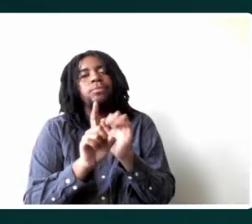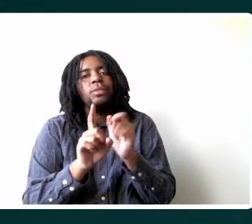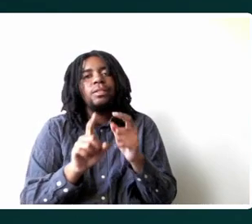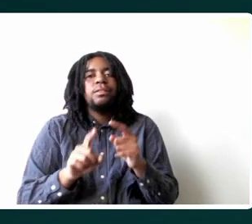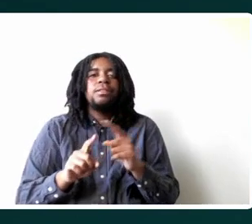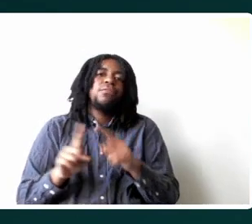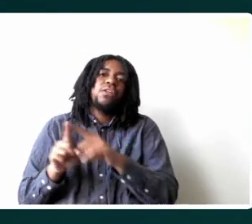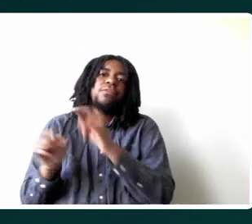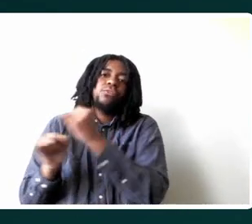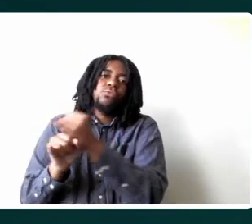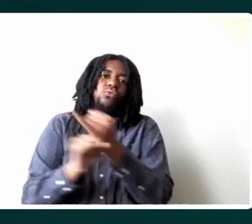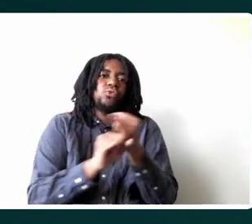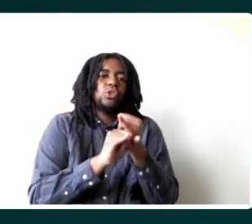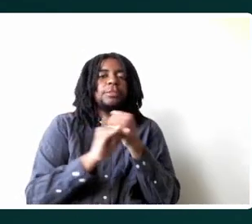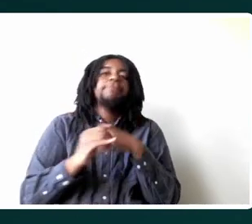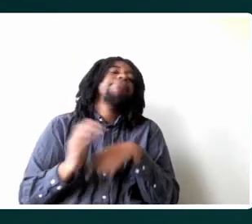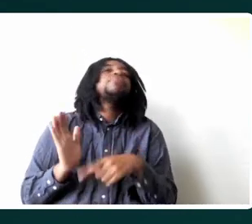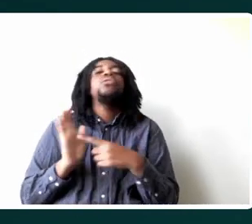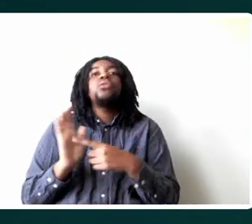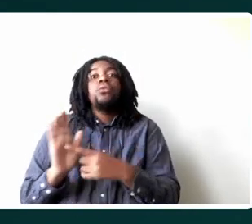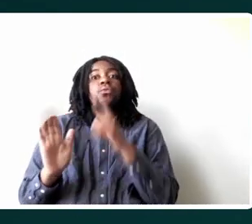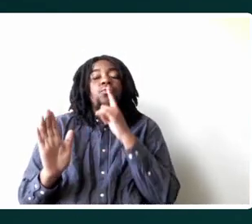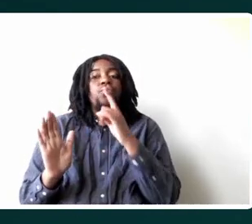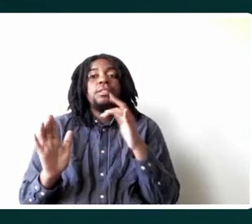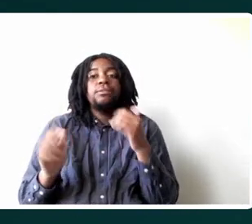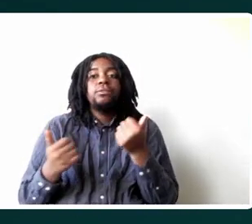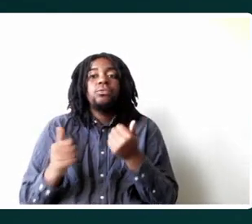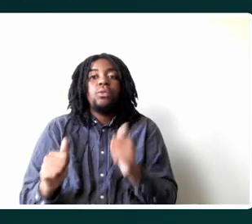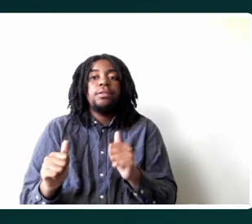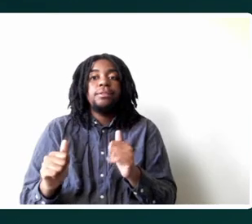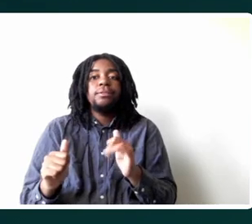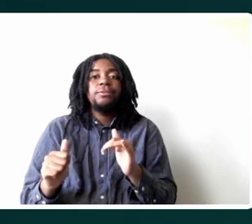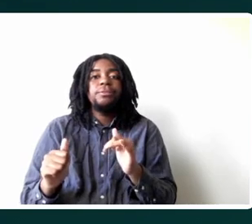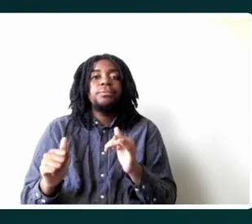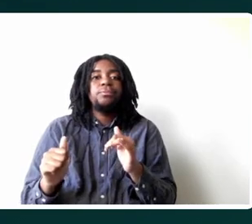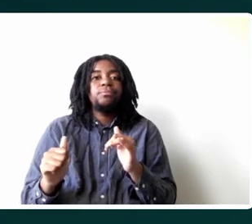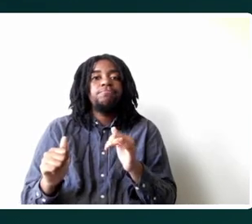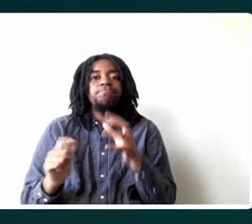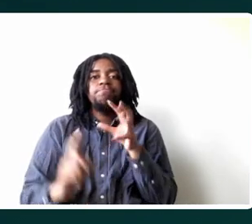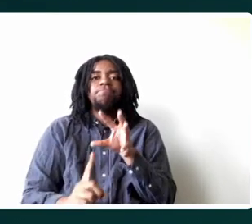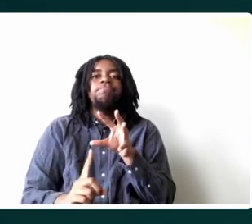exhibition really was -- is trying to highlight and celebrate those rich, intergenerational